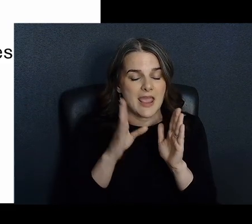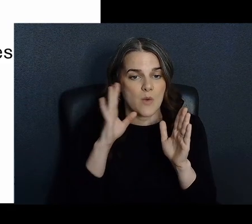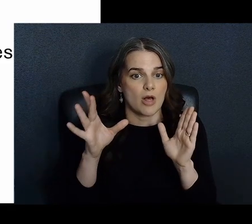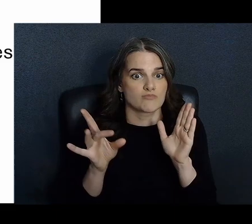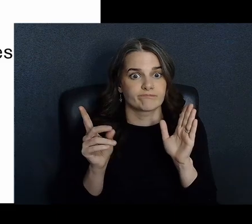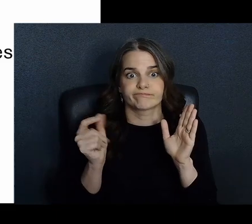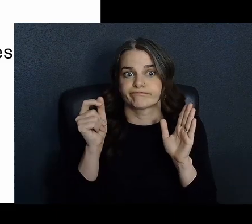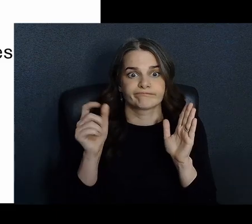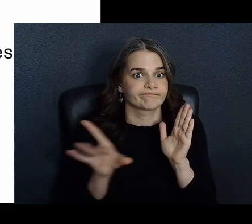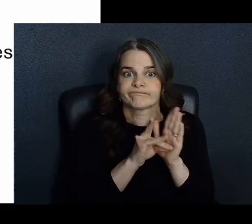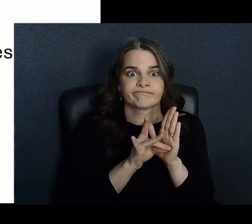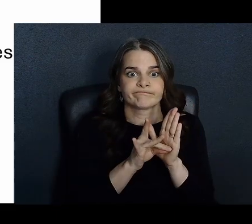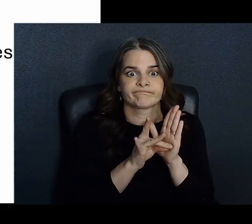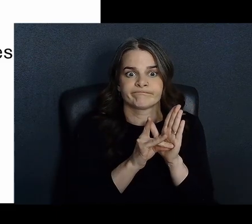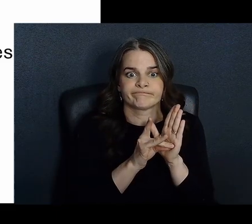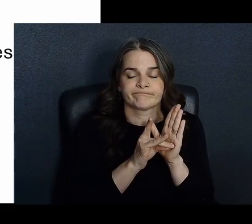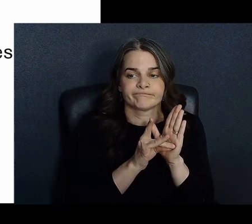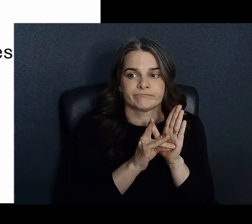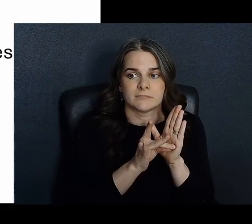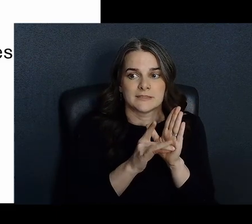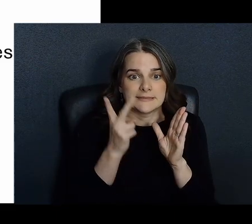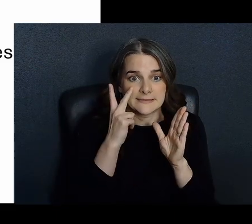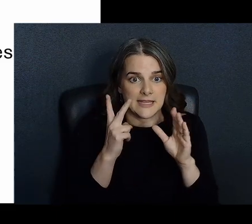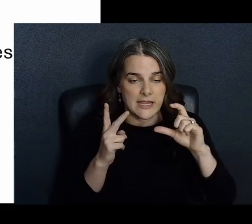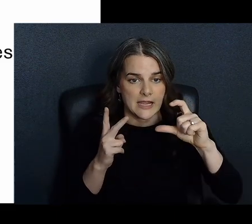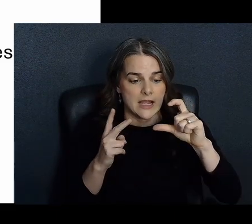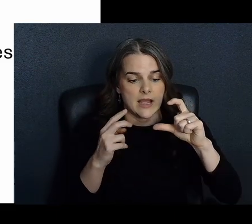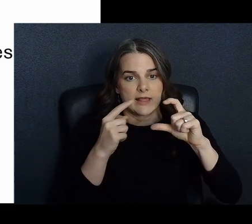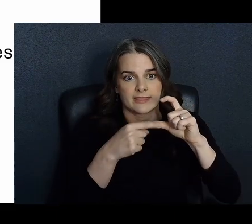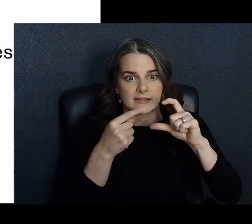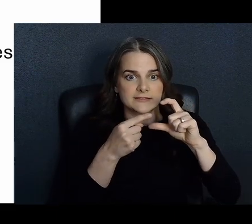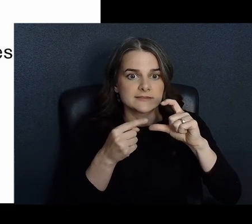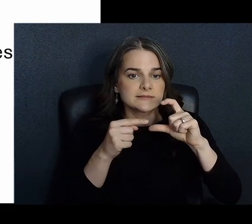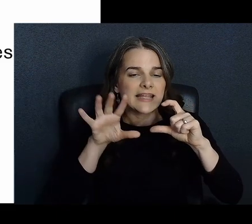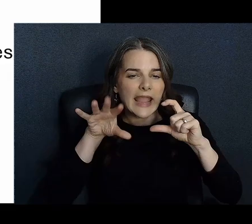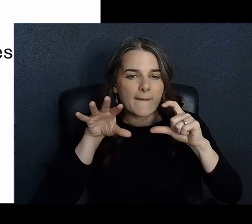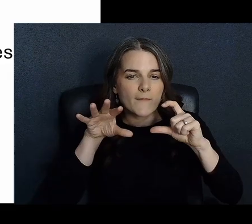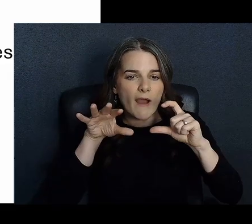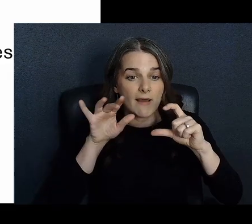The camera is here in that little circle, as I feel with my finger in the front. It is a touch screen.